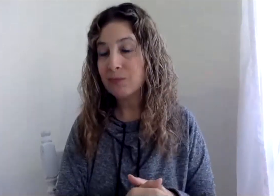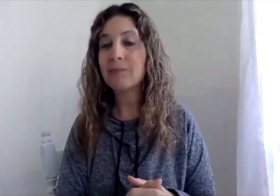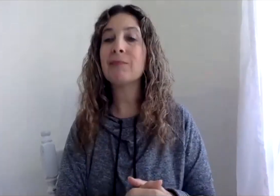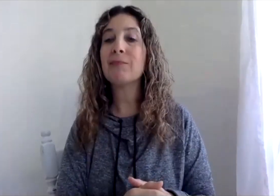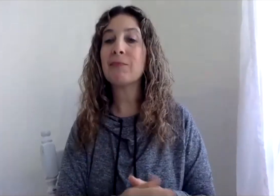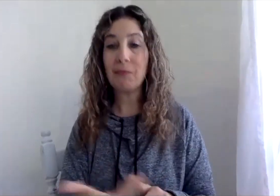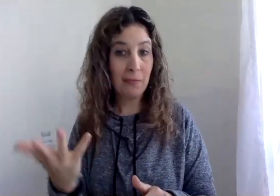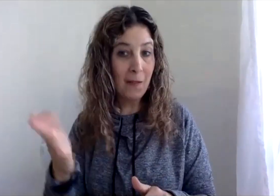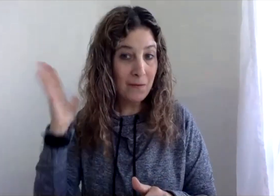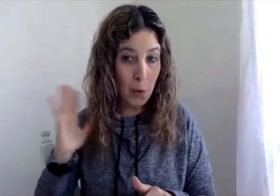and what we wanted to share with you today.